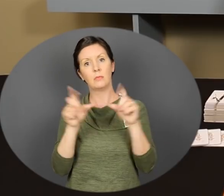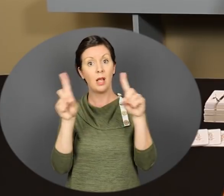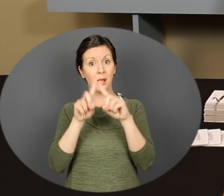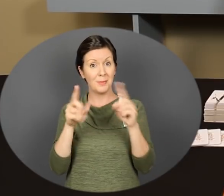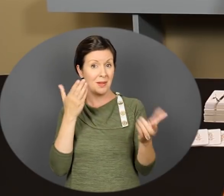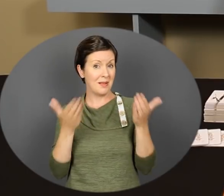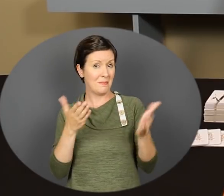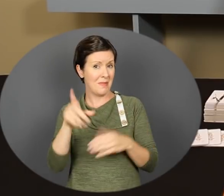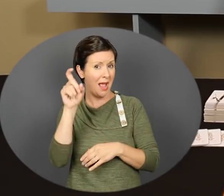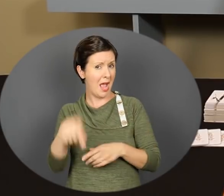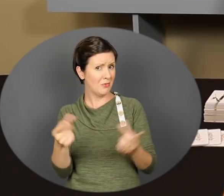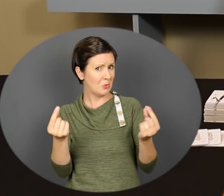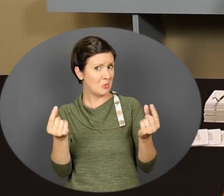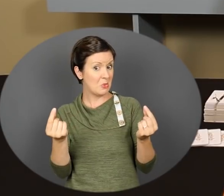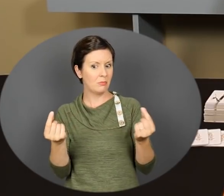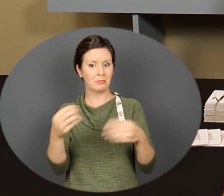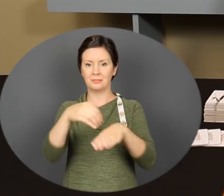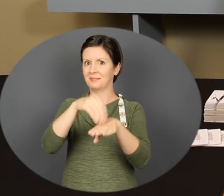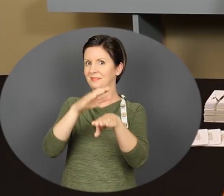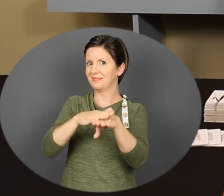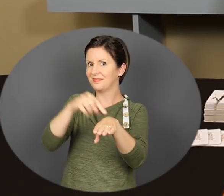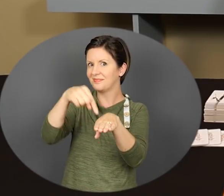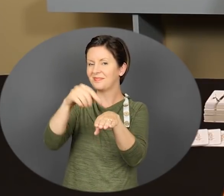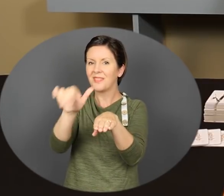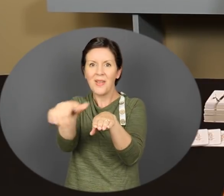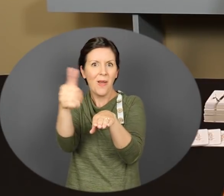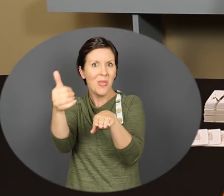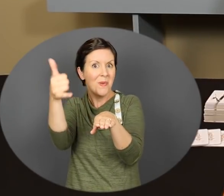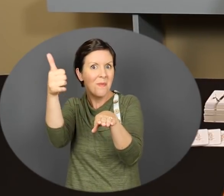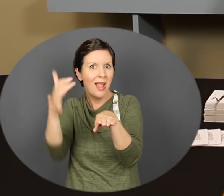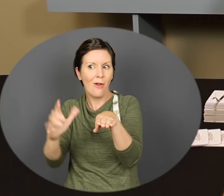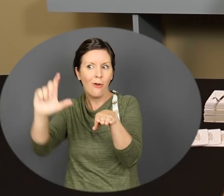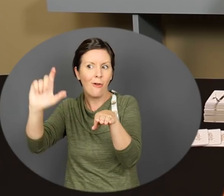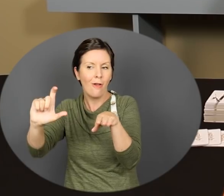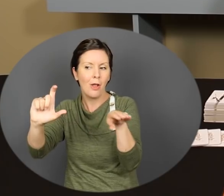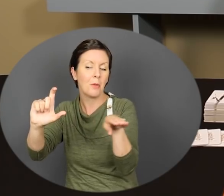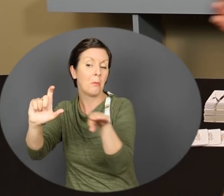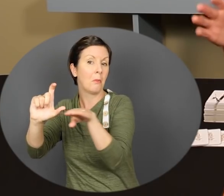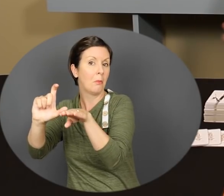may have to place a tile that connects to another player’s marker. Let’s advance